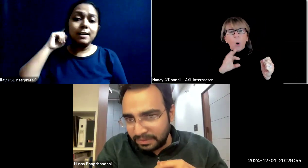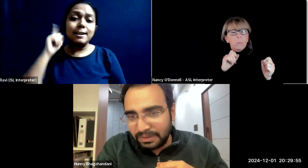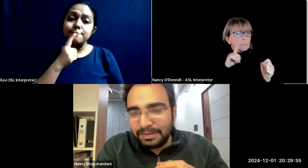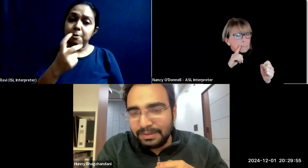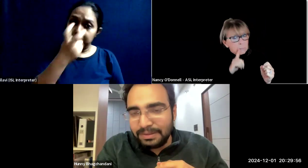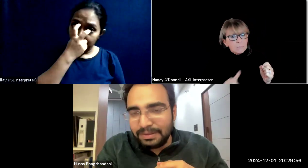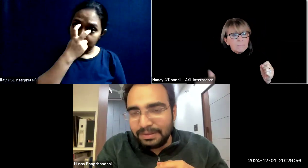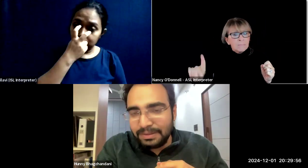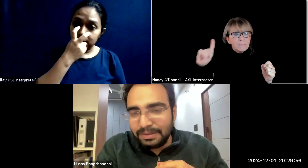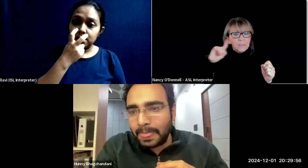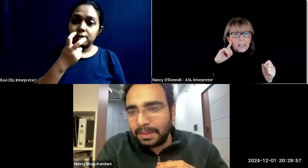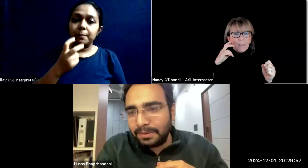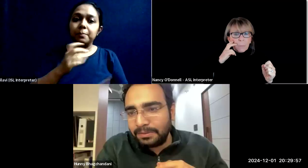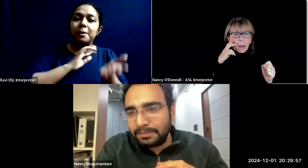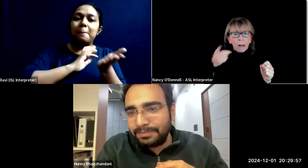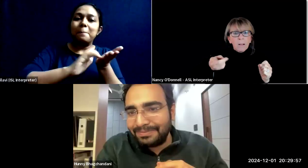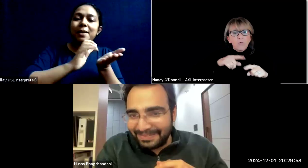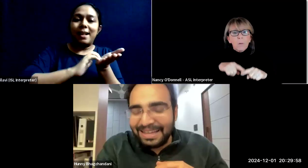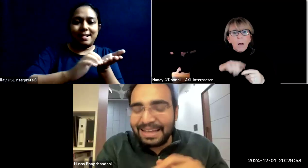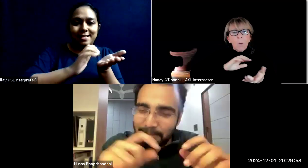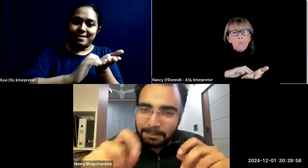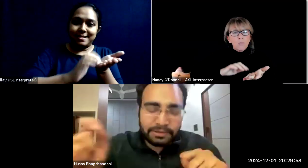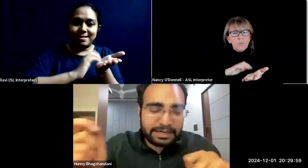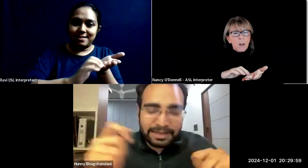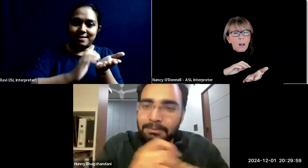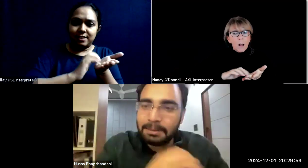will rely on braille. [Hunny speaking] I'm coming to that. I'm coming to that.